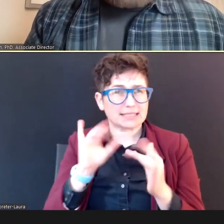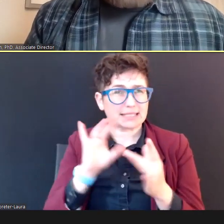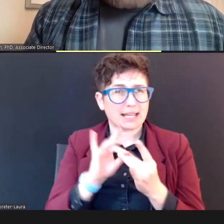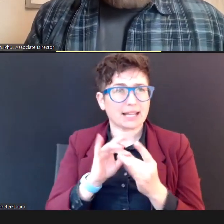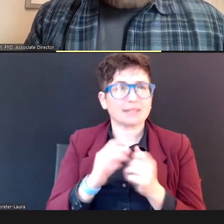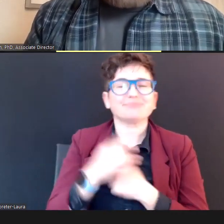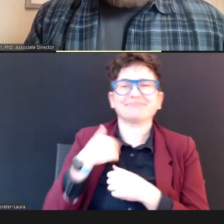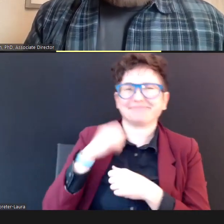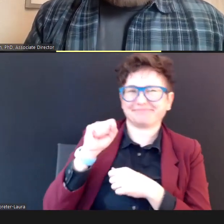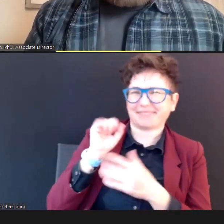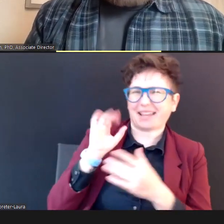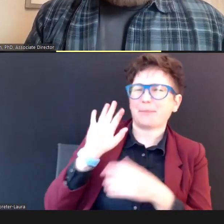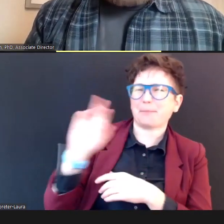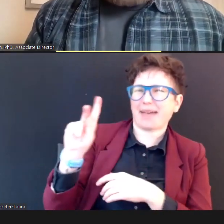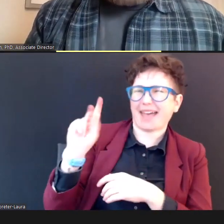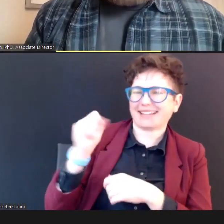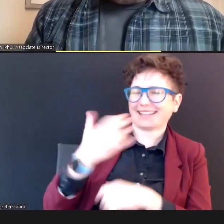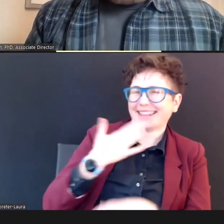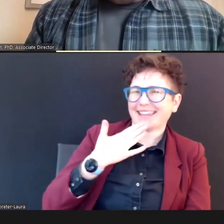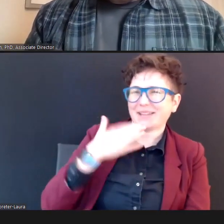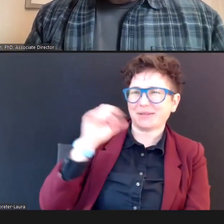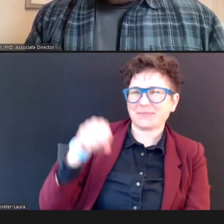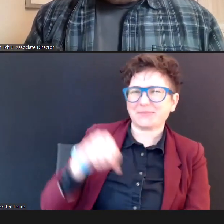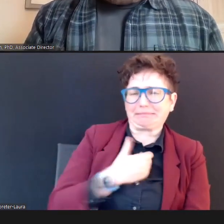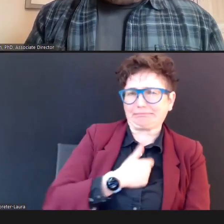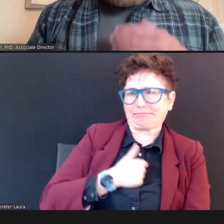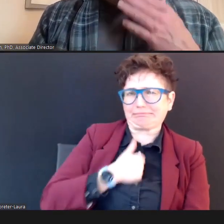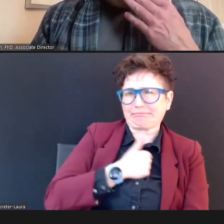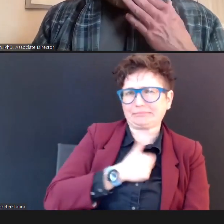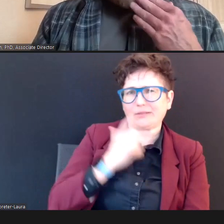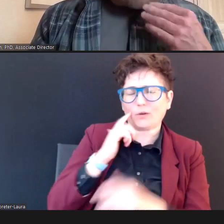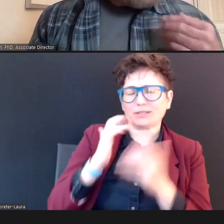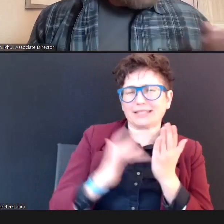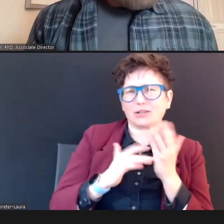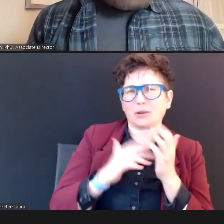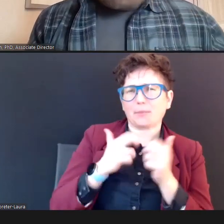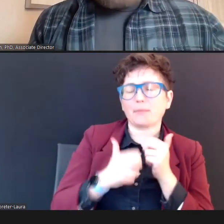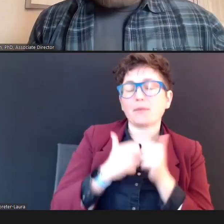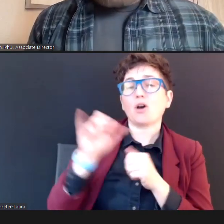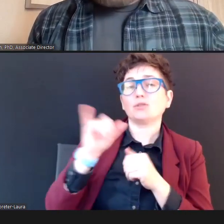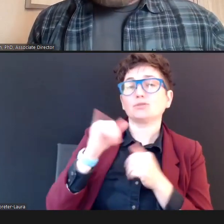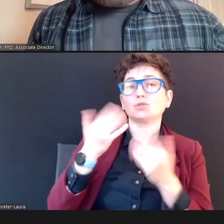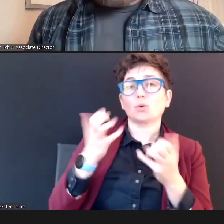I am I am back so thank you and my AP